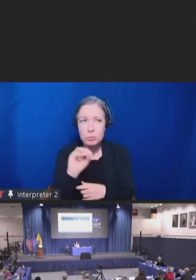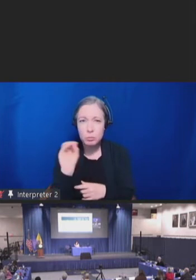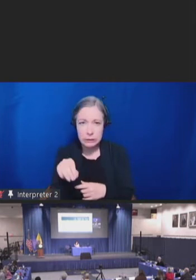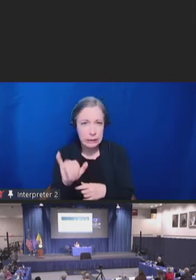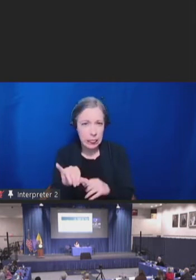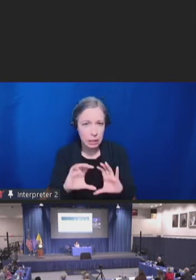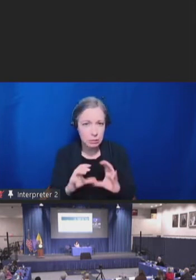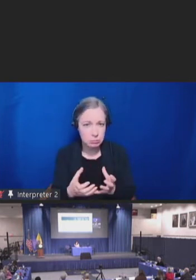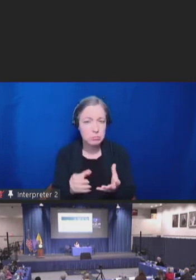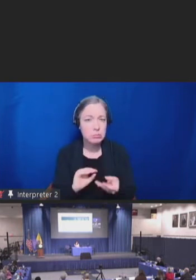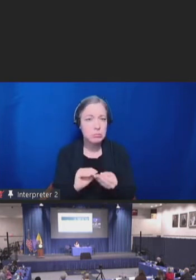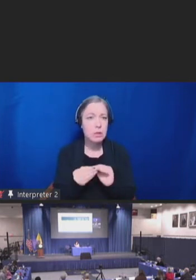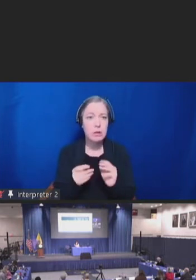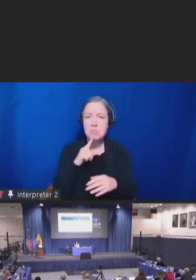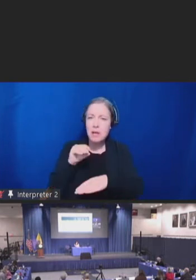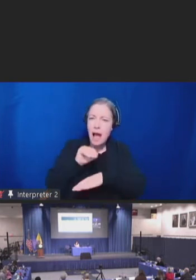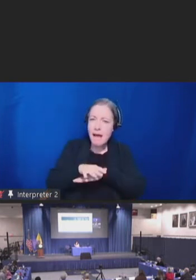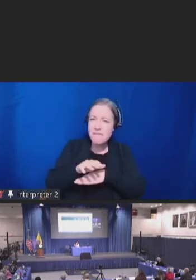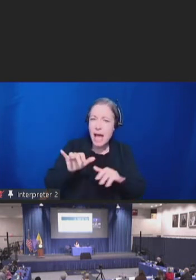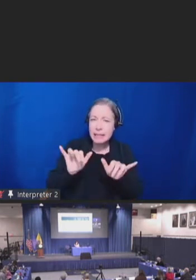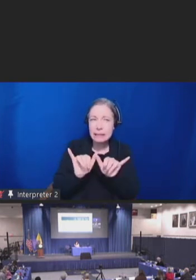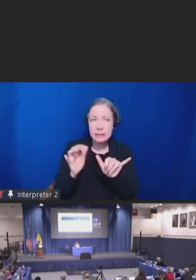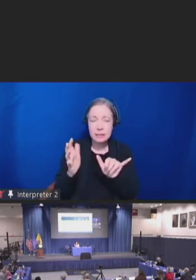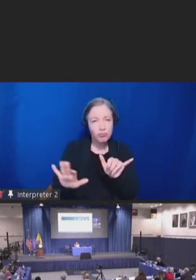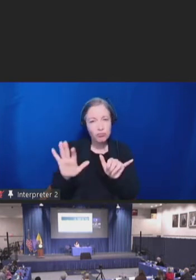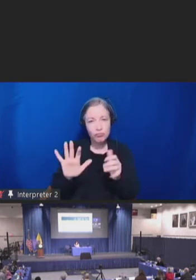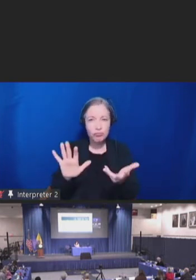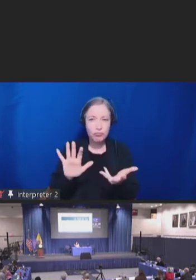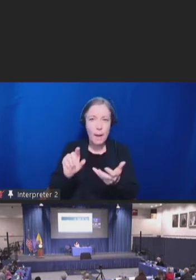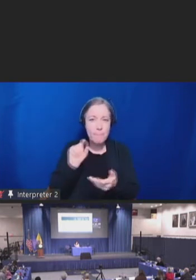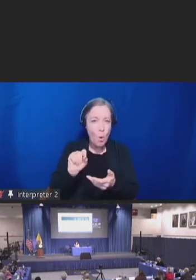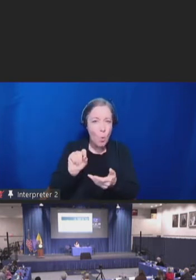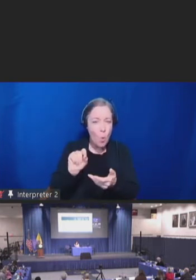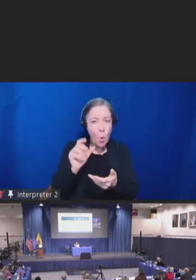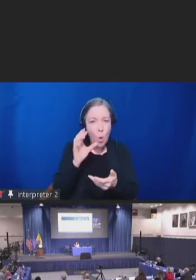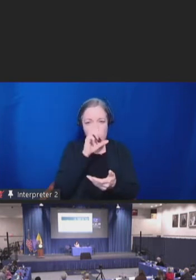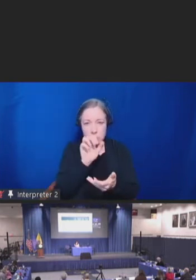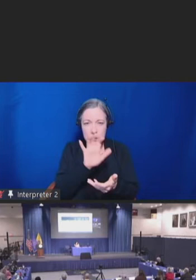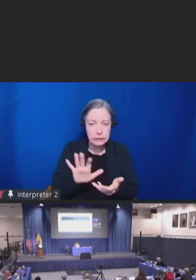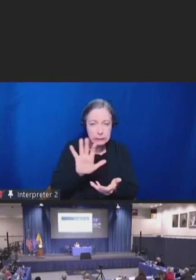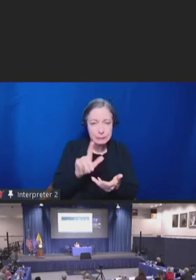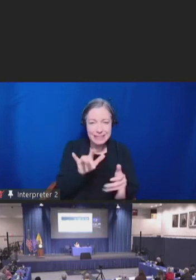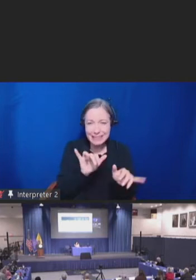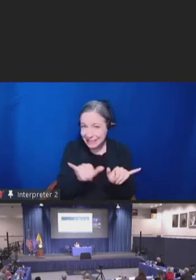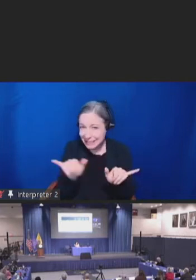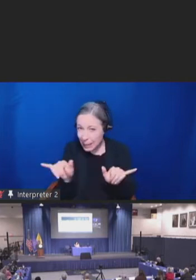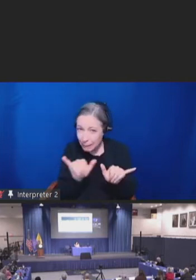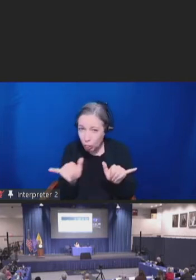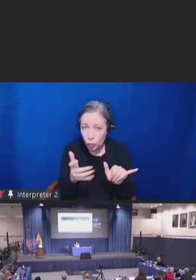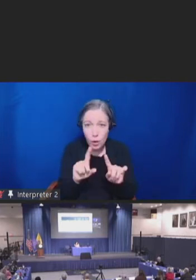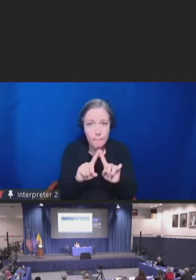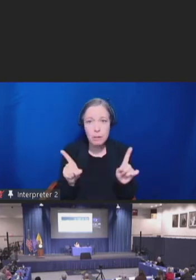The effect sizes were -- the point estimates were similar, but neither the eczema or the